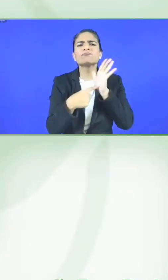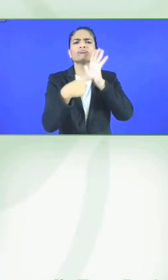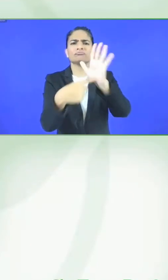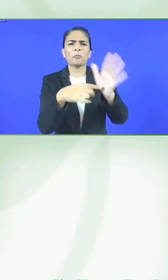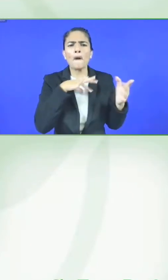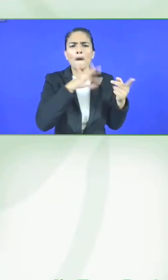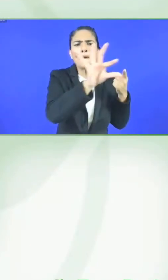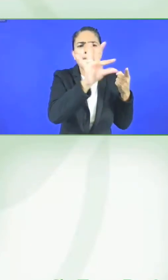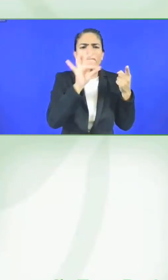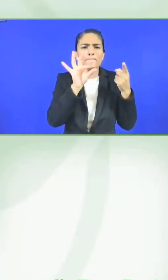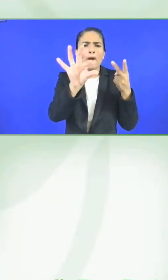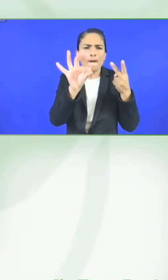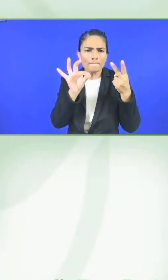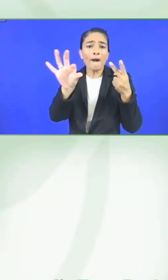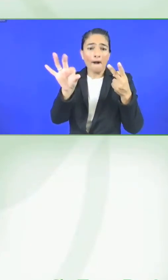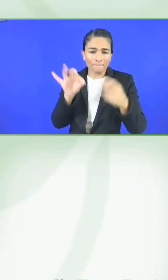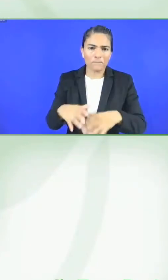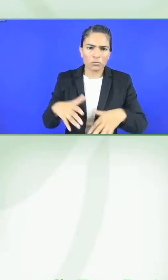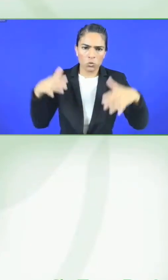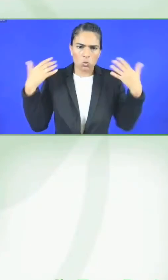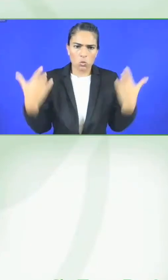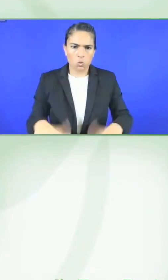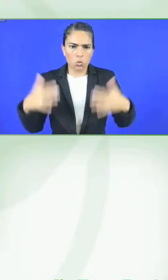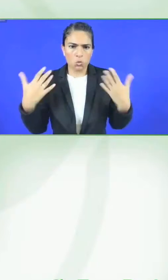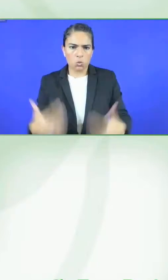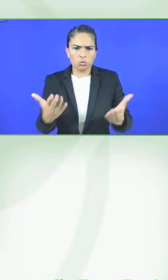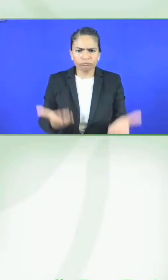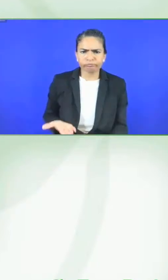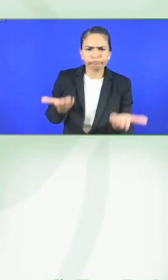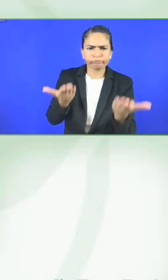people who are unable to independently apply for services, fill in papers, get to know